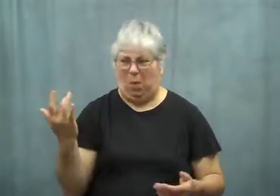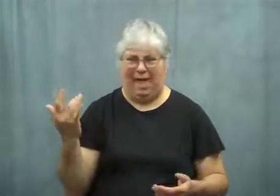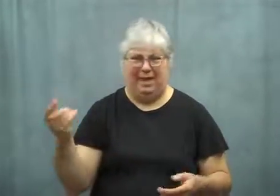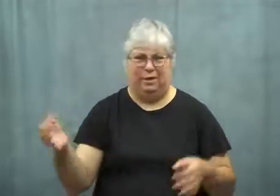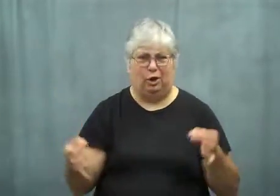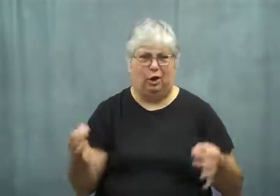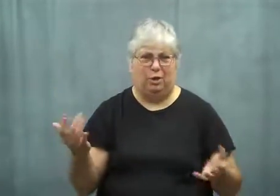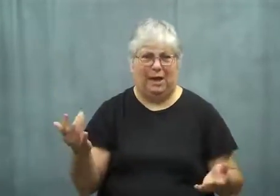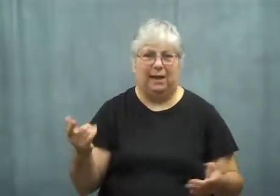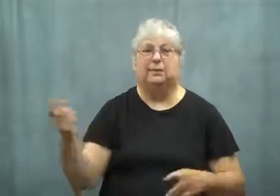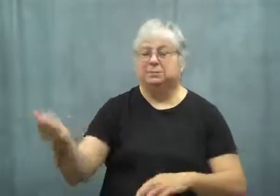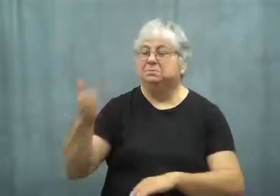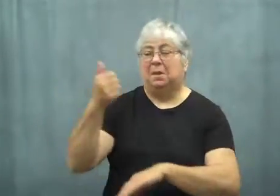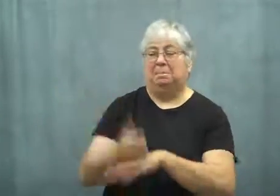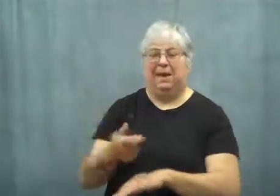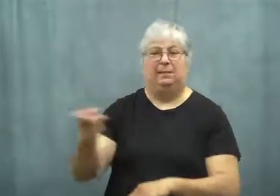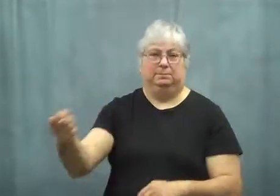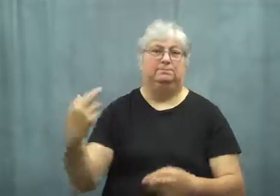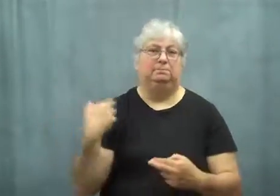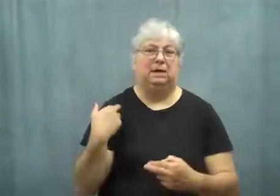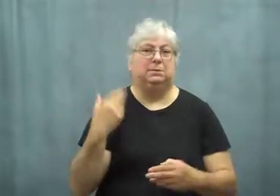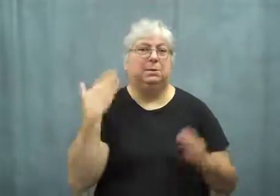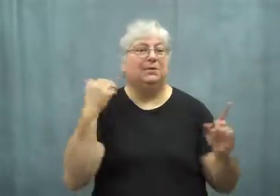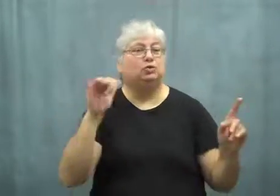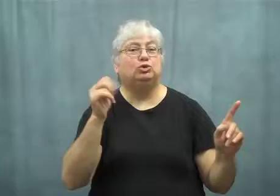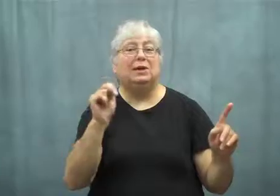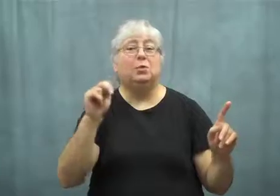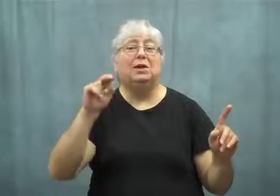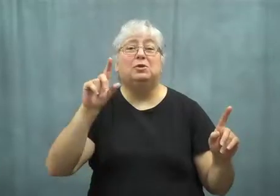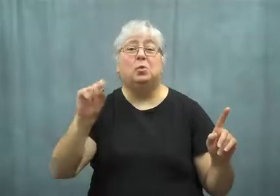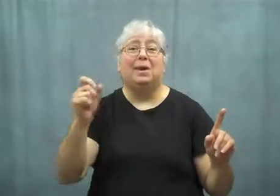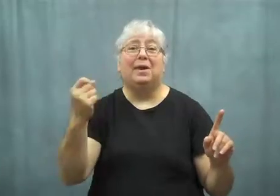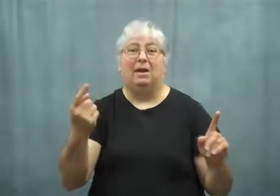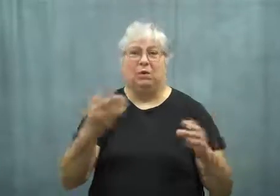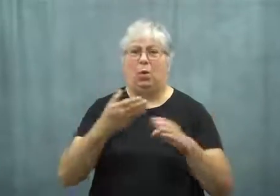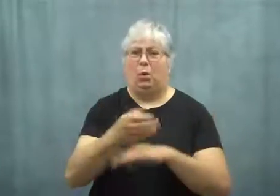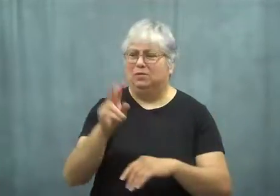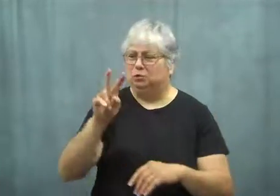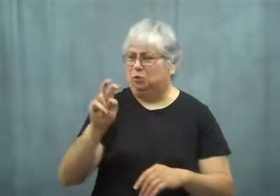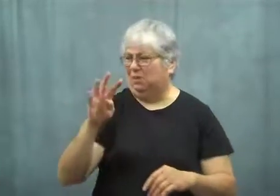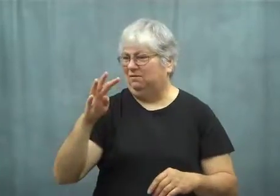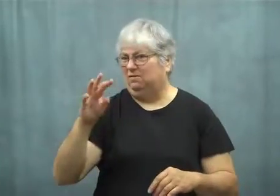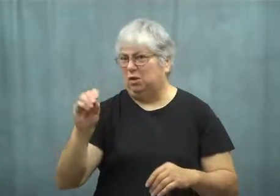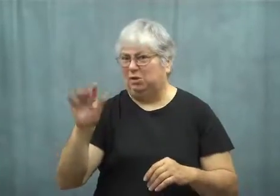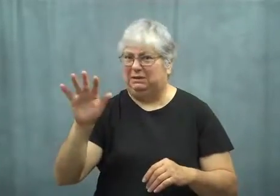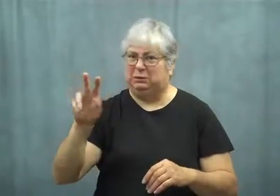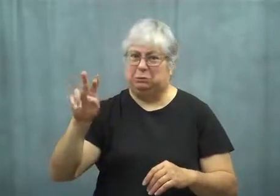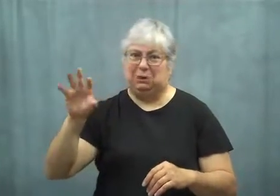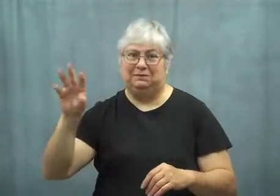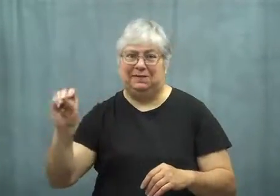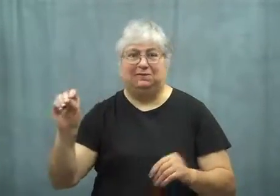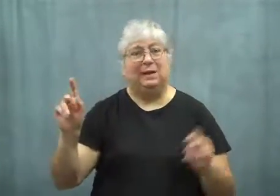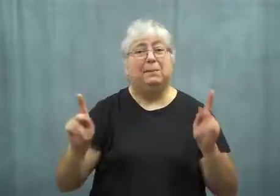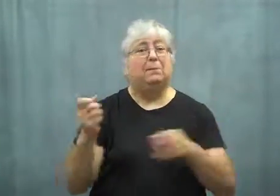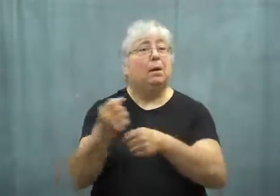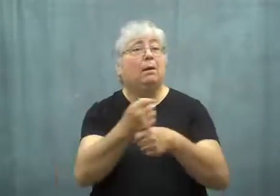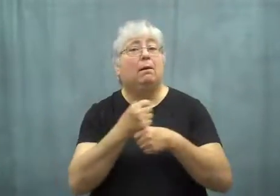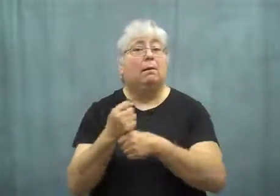He was being charged with the January 2011 killings